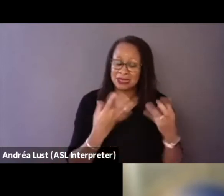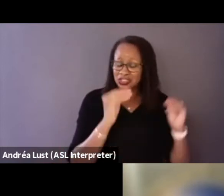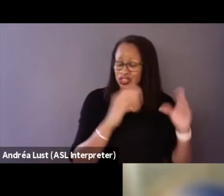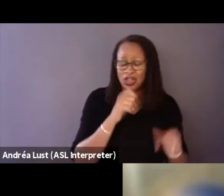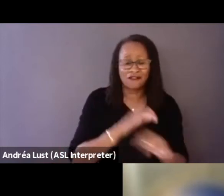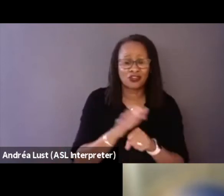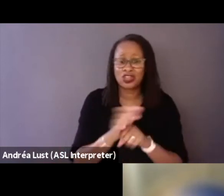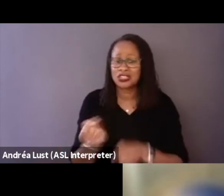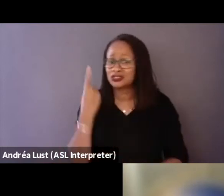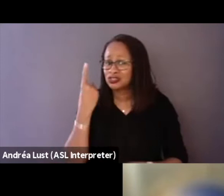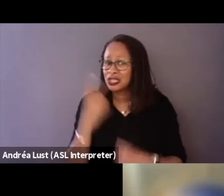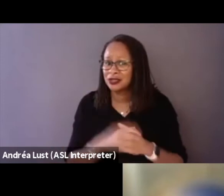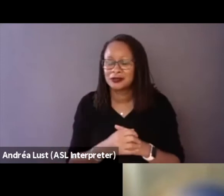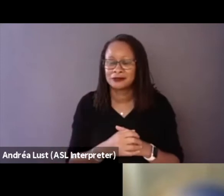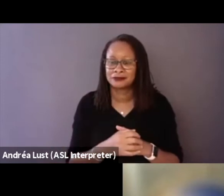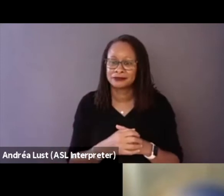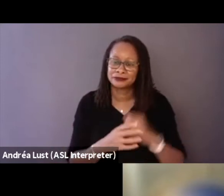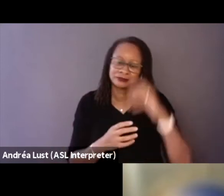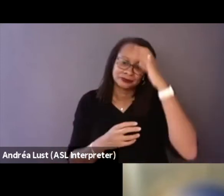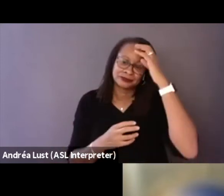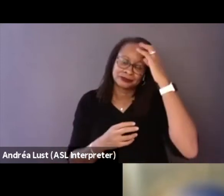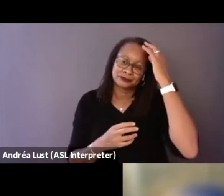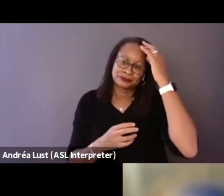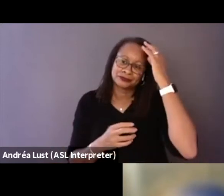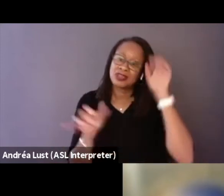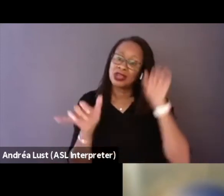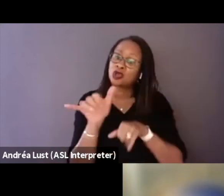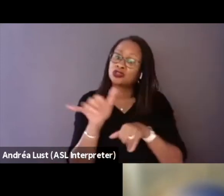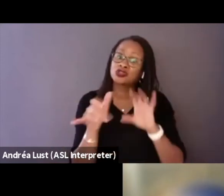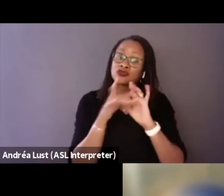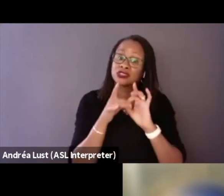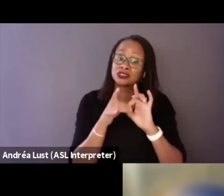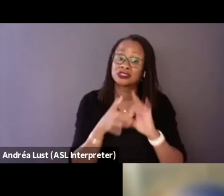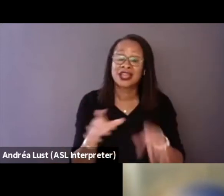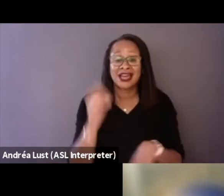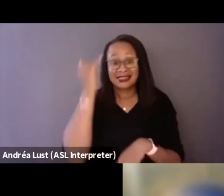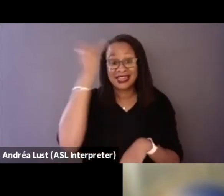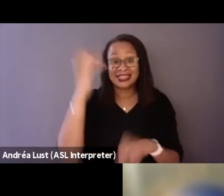And also the relationship... The idea of education has radically changed